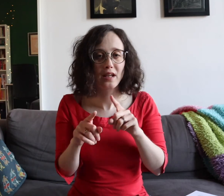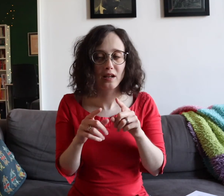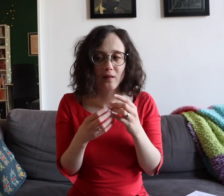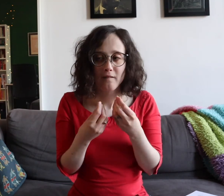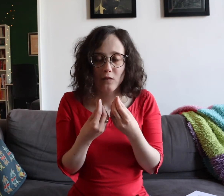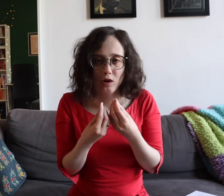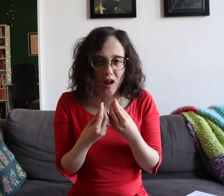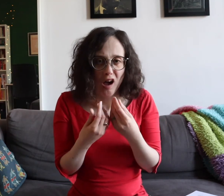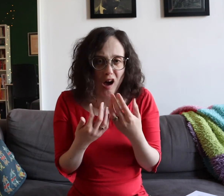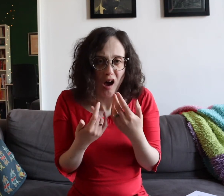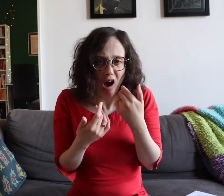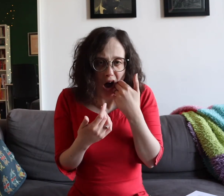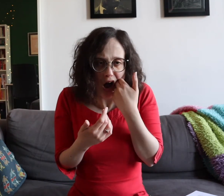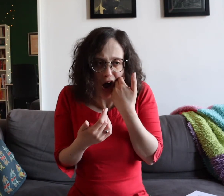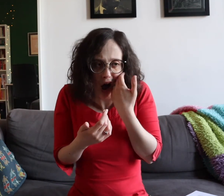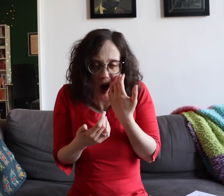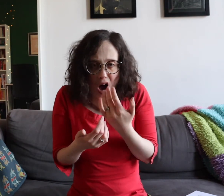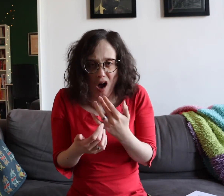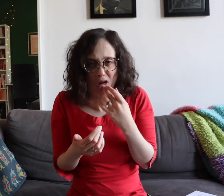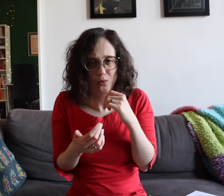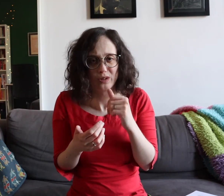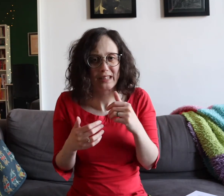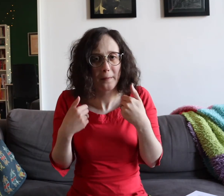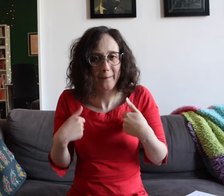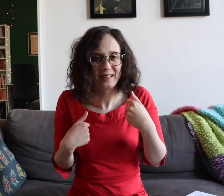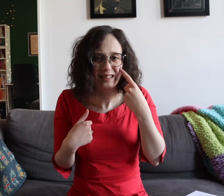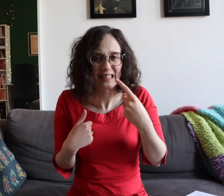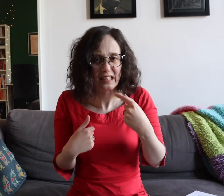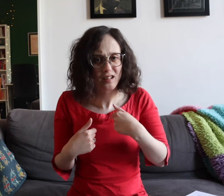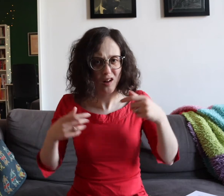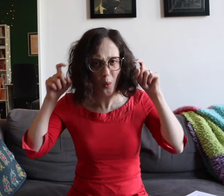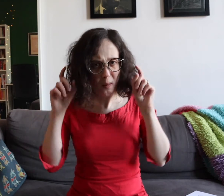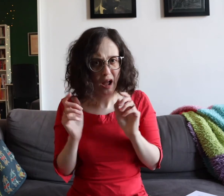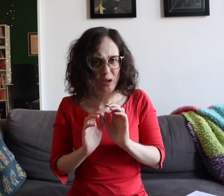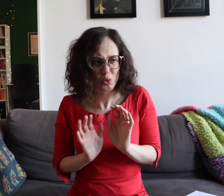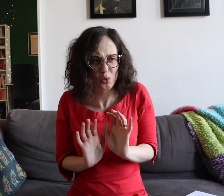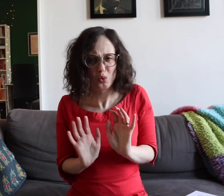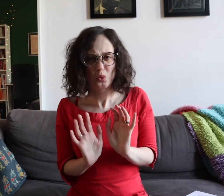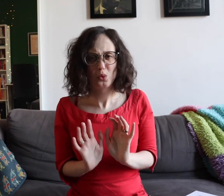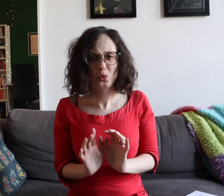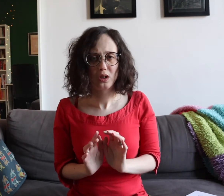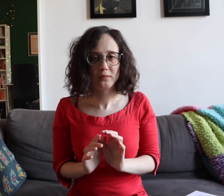This meant I started to feel embarrassed and that I didn't want people to see I wore hearing aids.